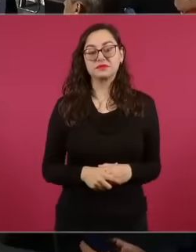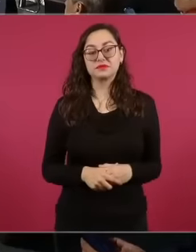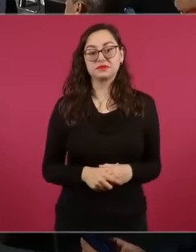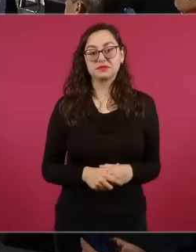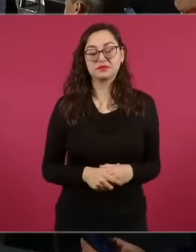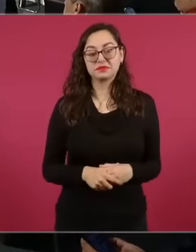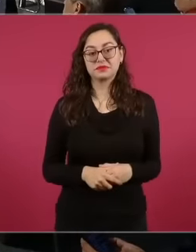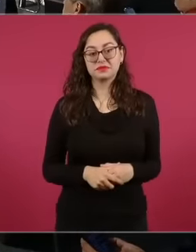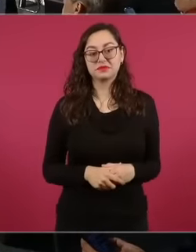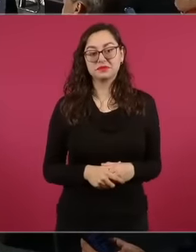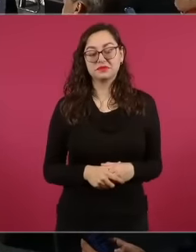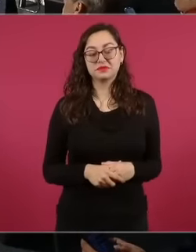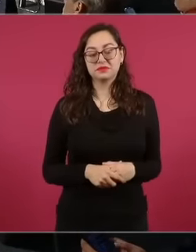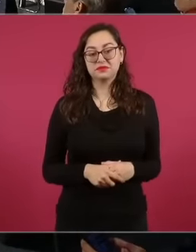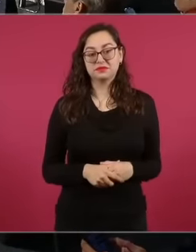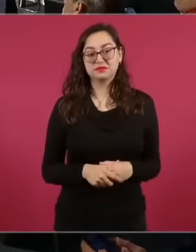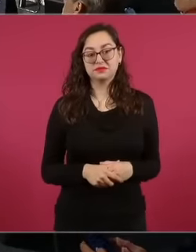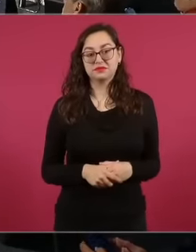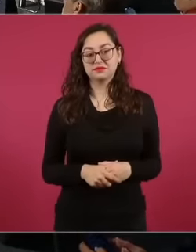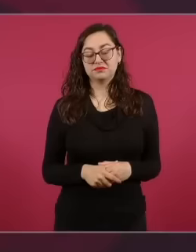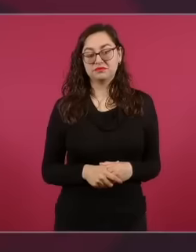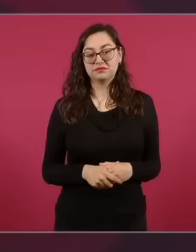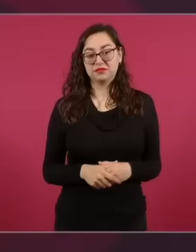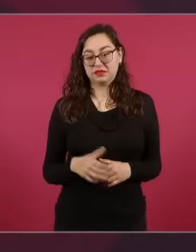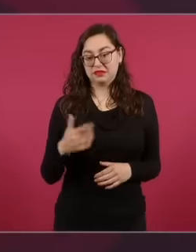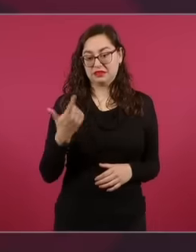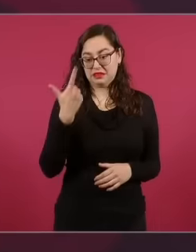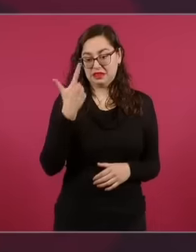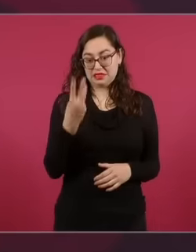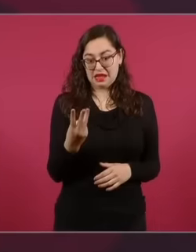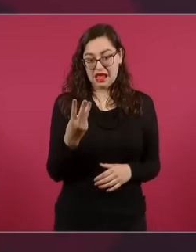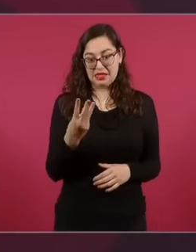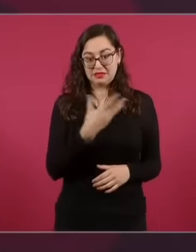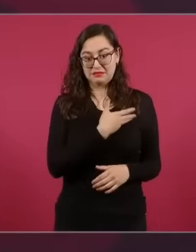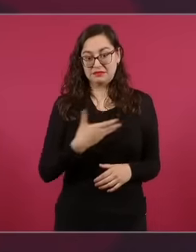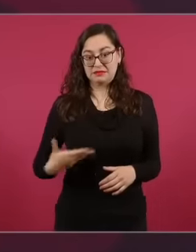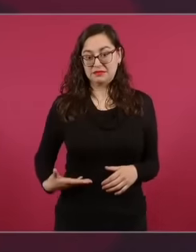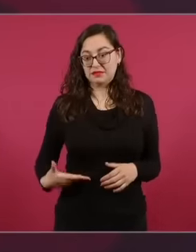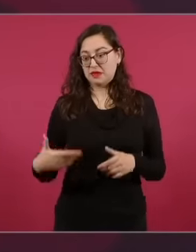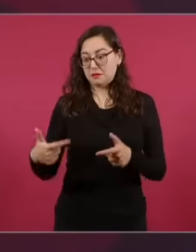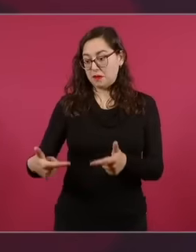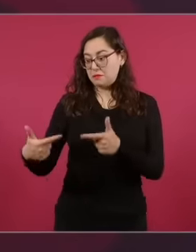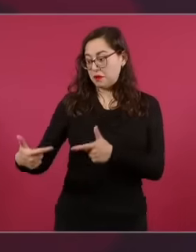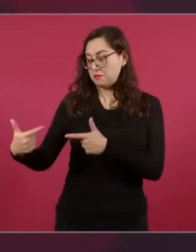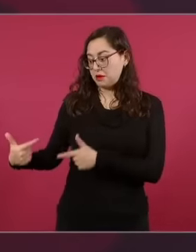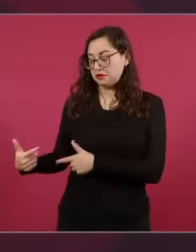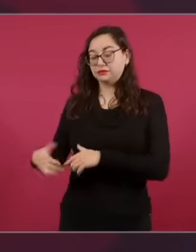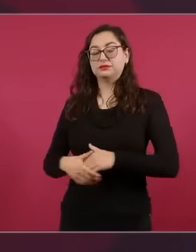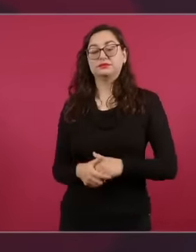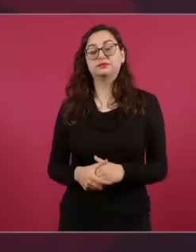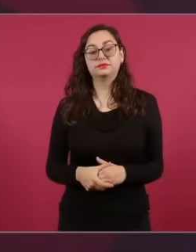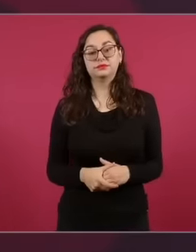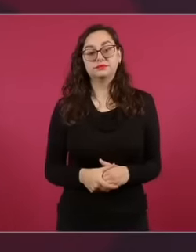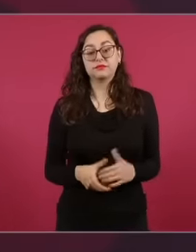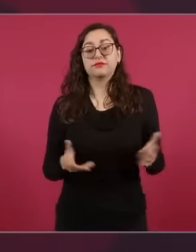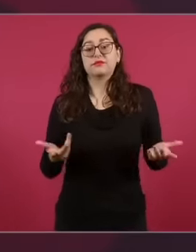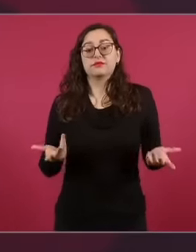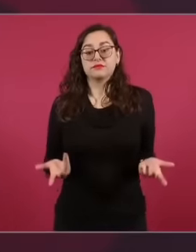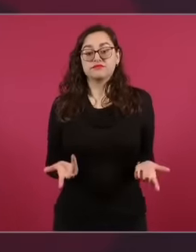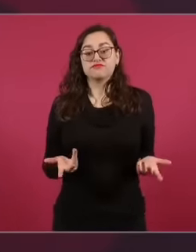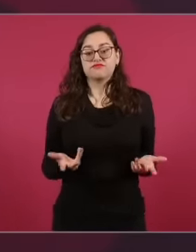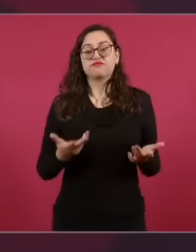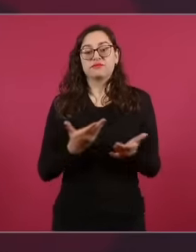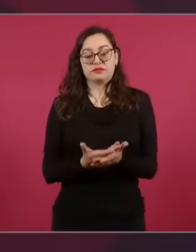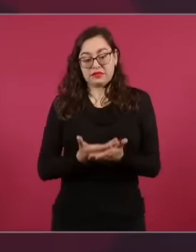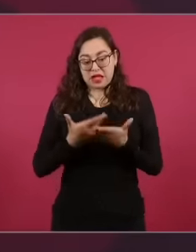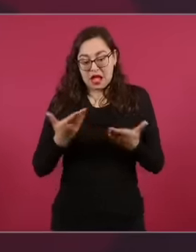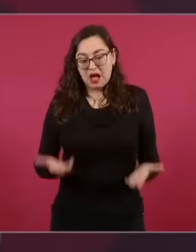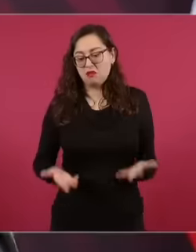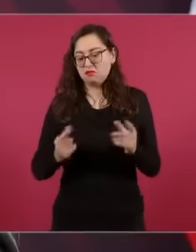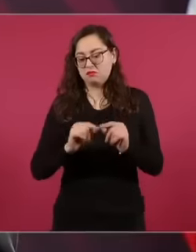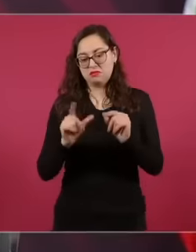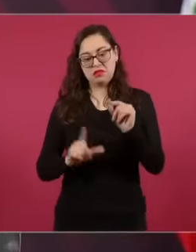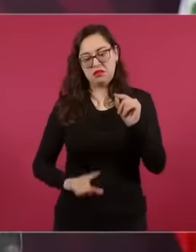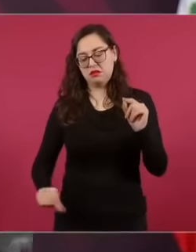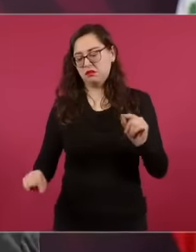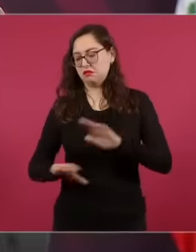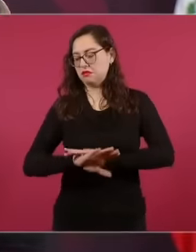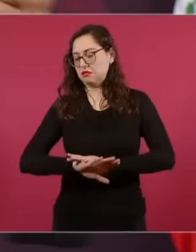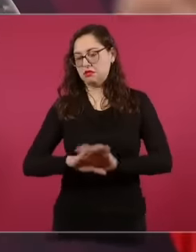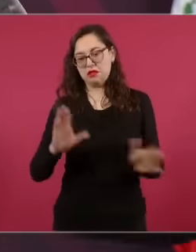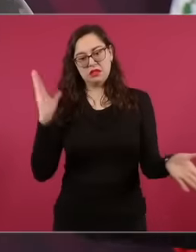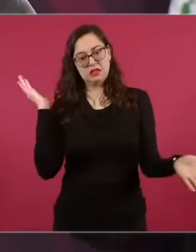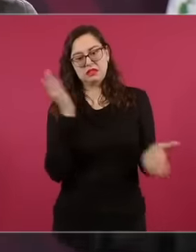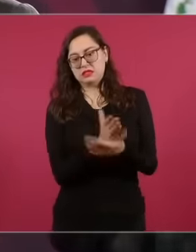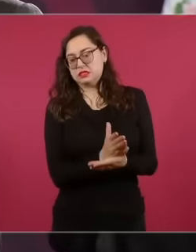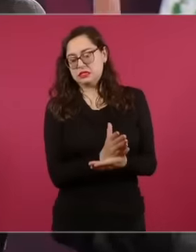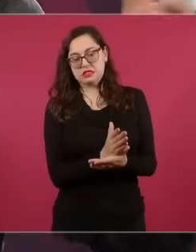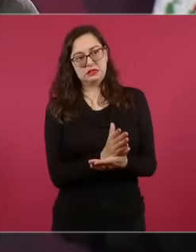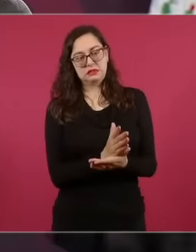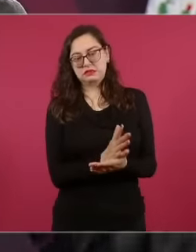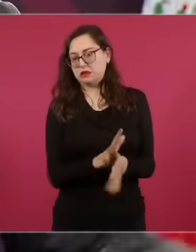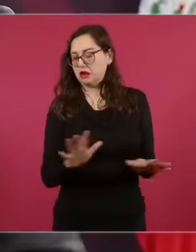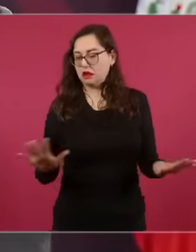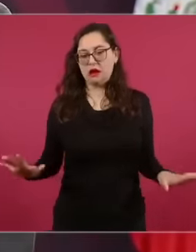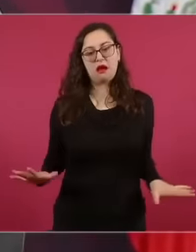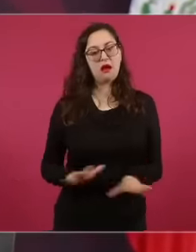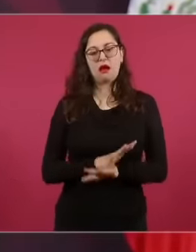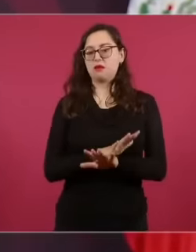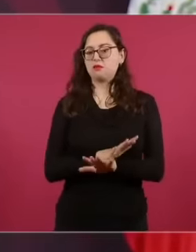neoliberal period and well Now there is a transformation in Mexico because the people decided so